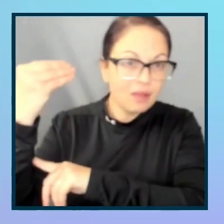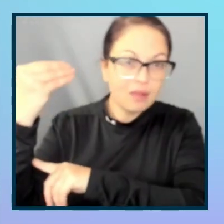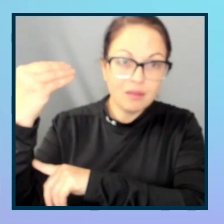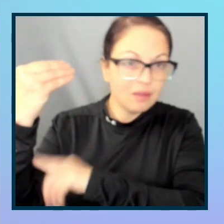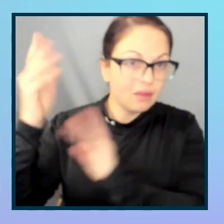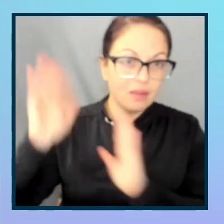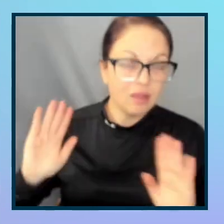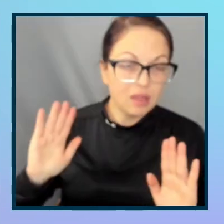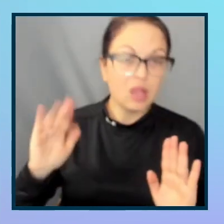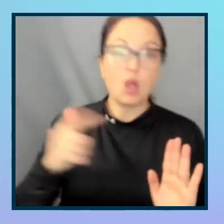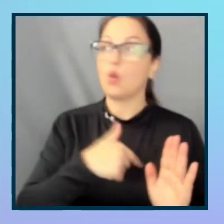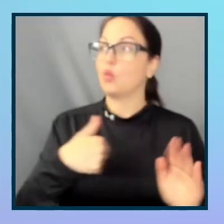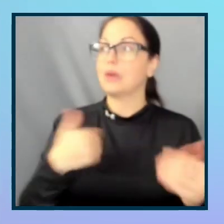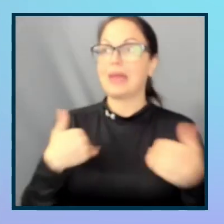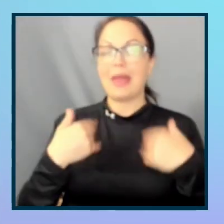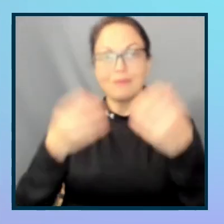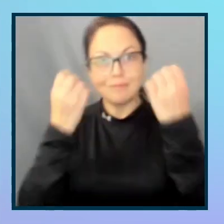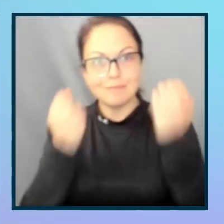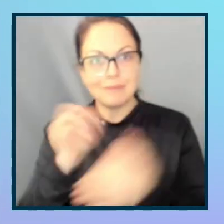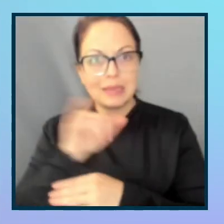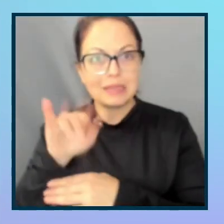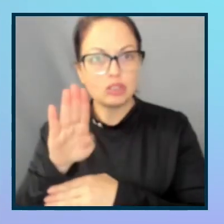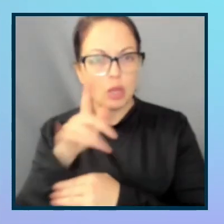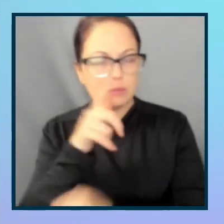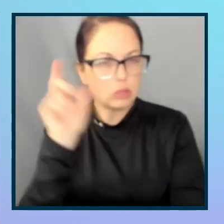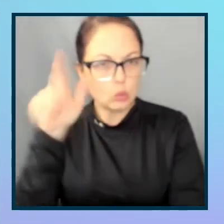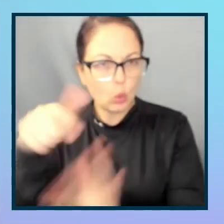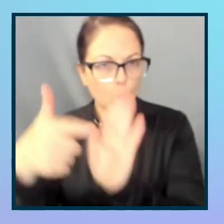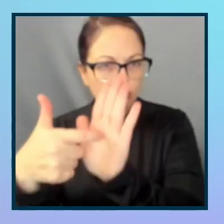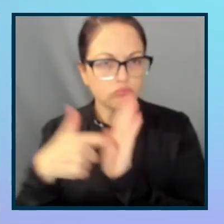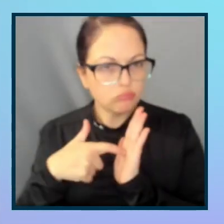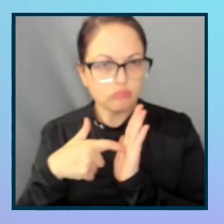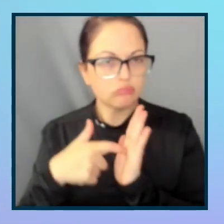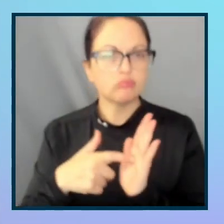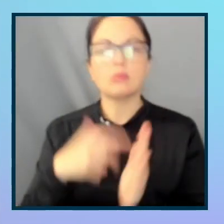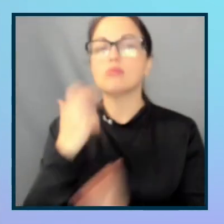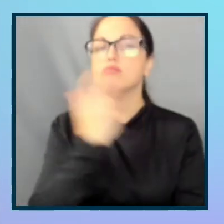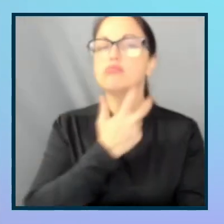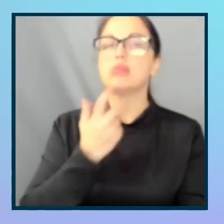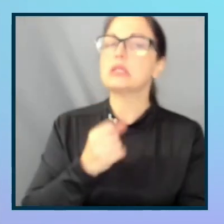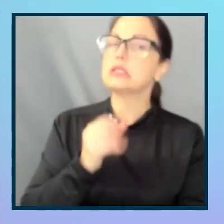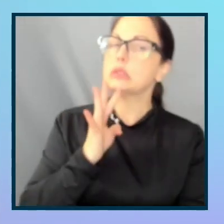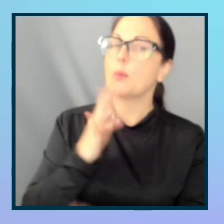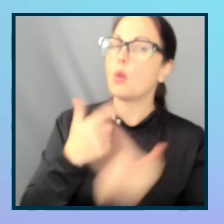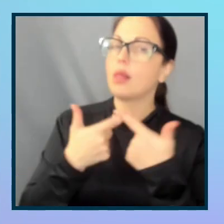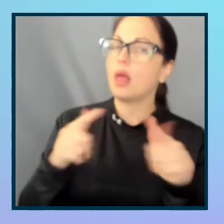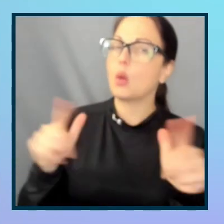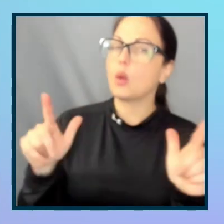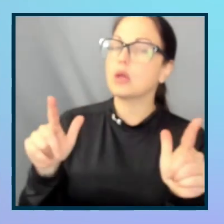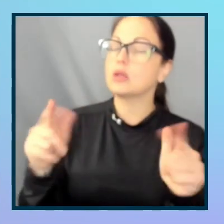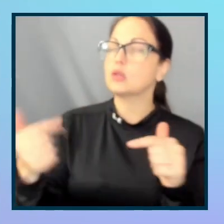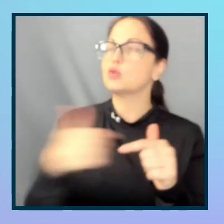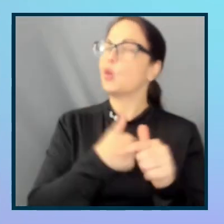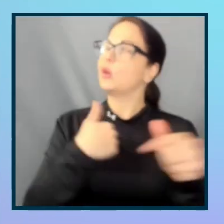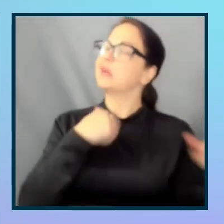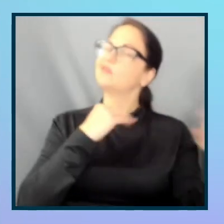We have a lot of positions they could do that don't require oral communication. So we redid the job descriptions,